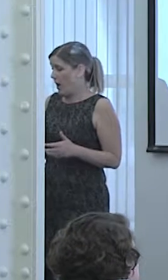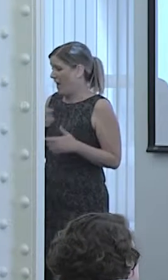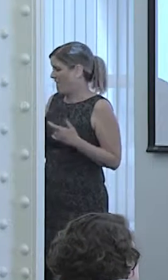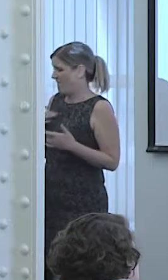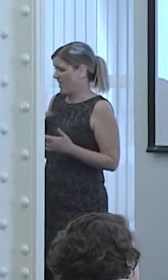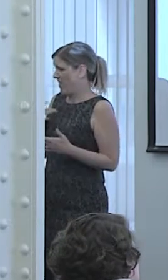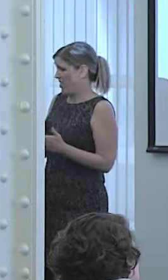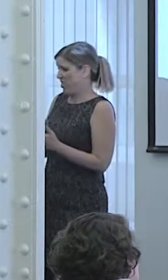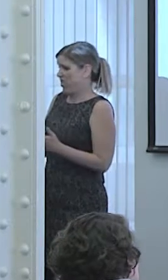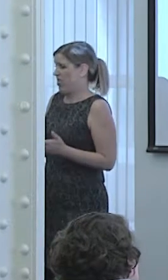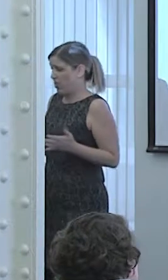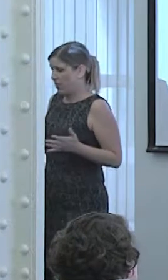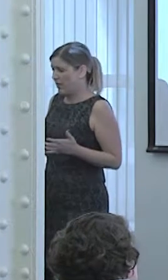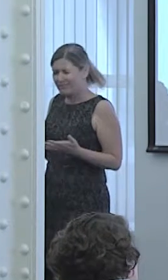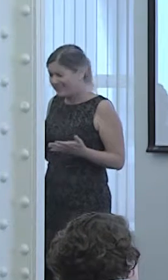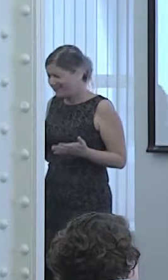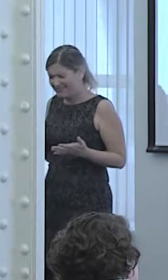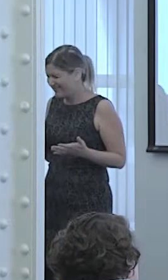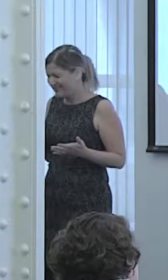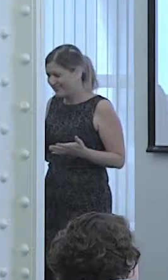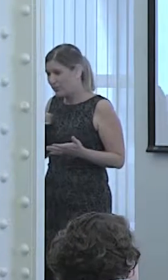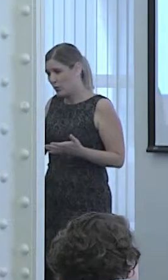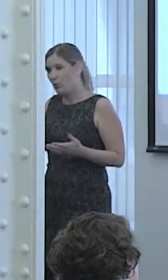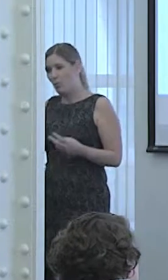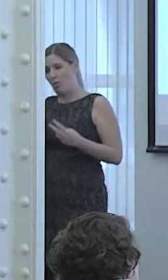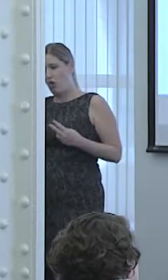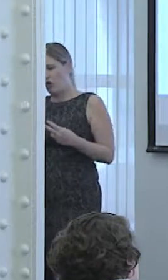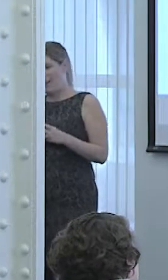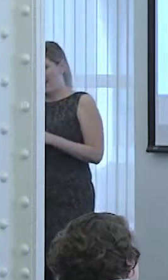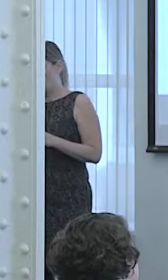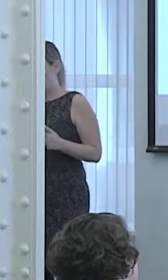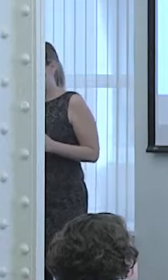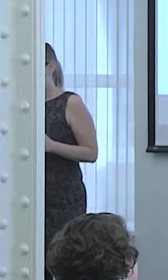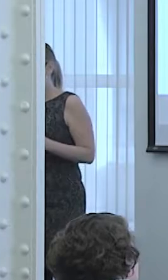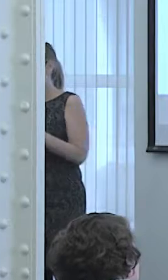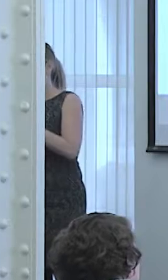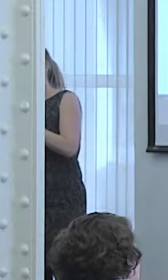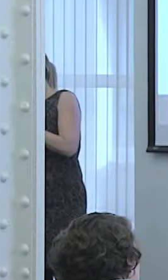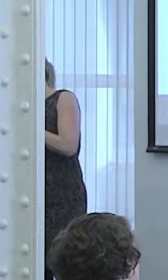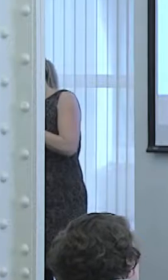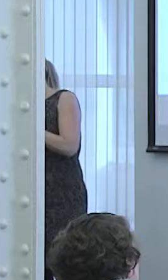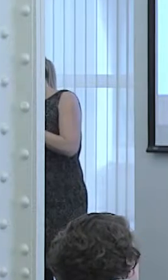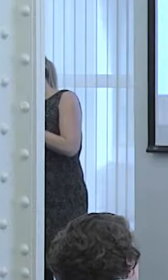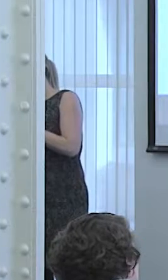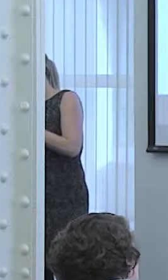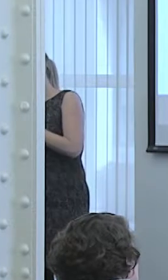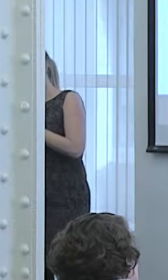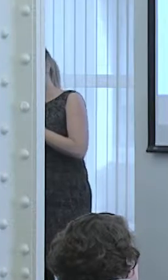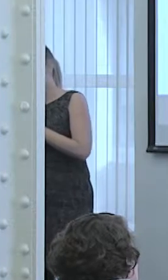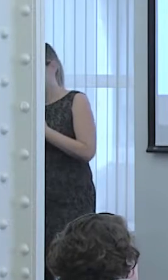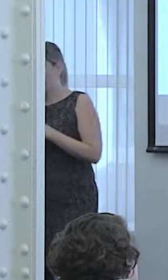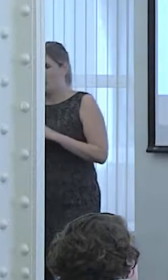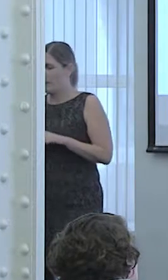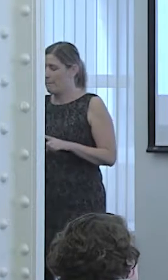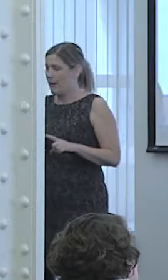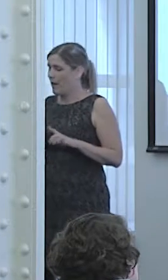I'm like, "Let's be honest. You think of us as virgins." But this is like the alter validation for all of you,